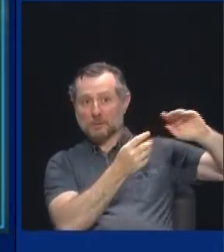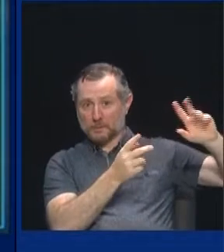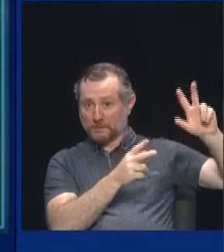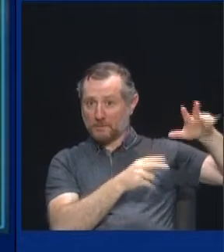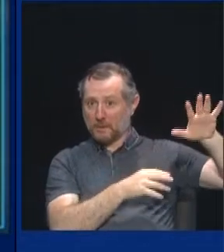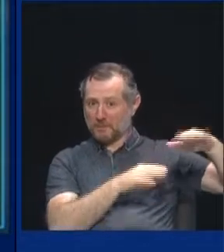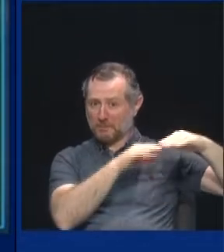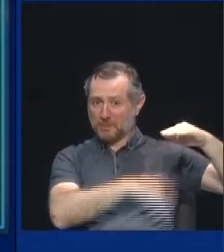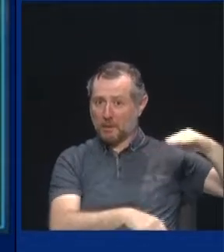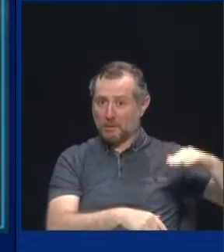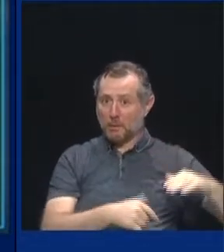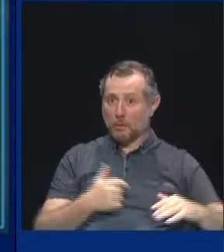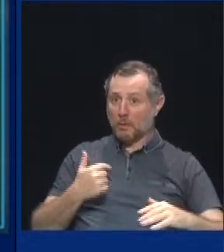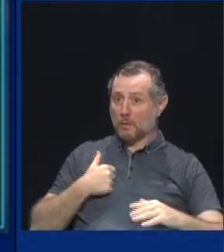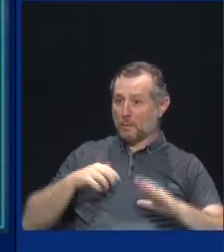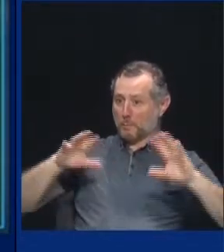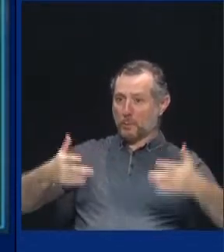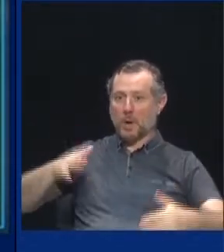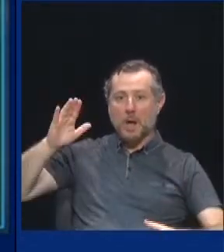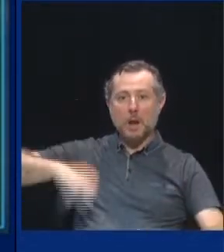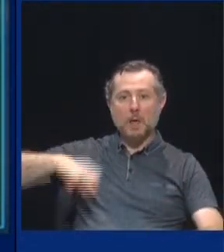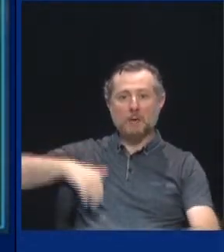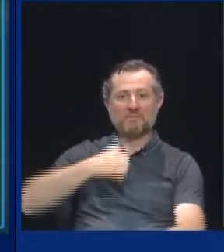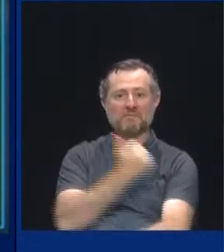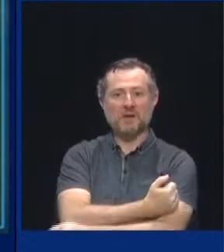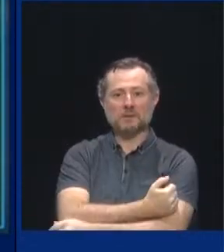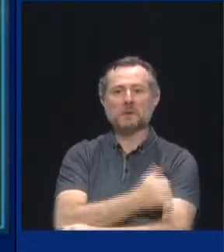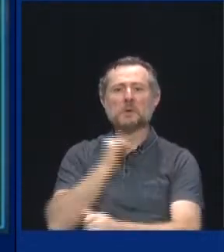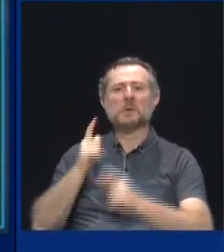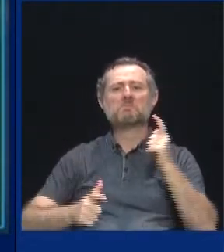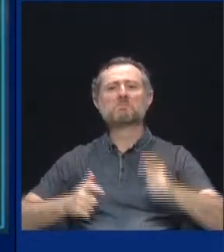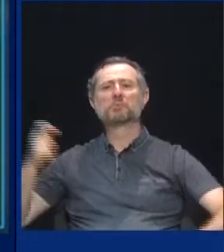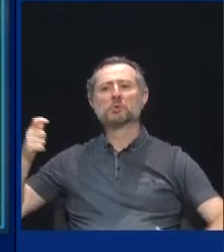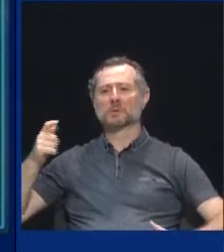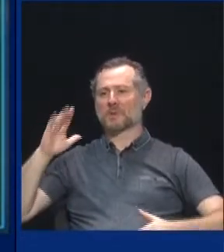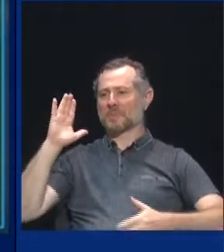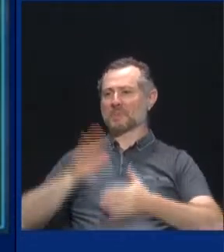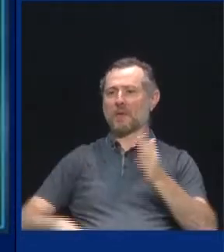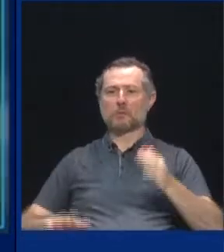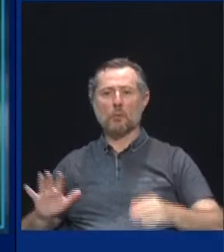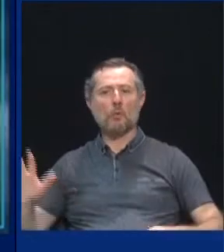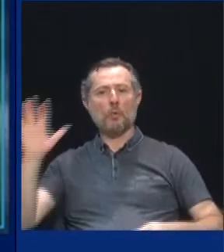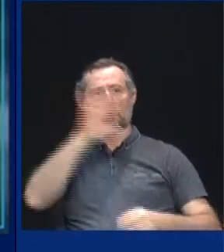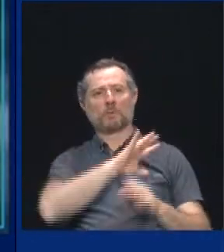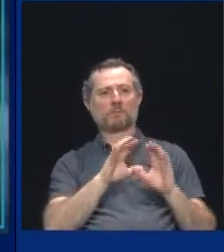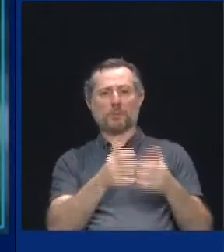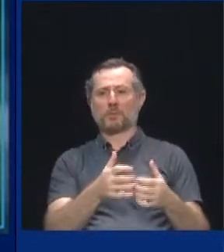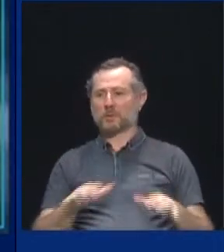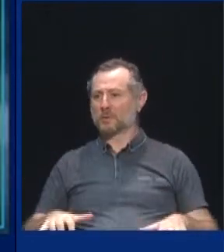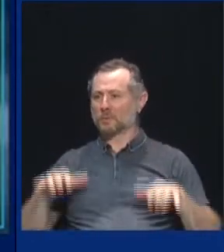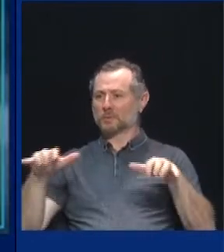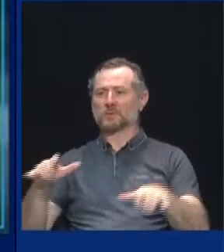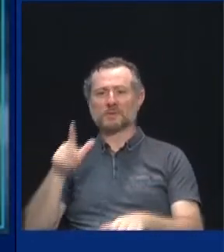STATES TOTAL POPULATION. THINK ABOUT THAT. WE HAVE AN UNVACCINATED